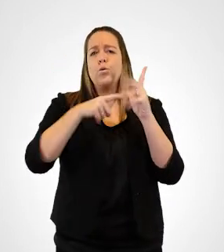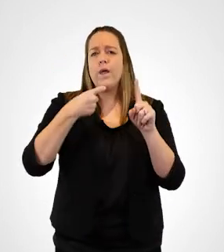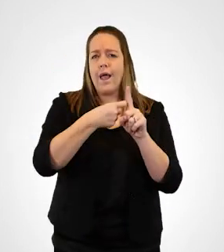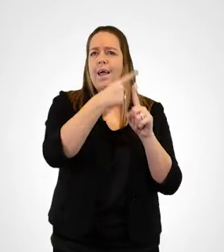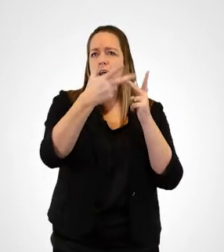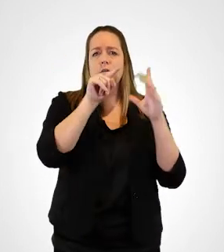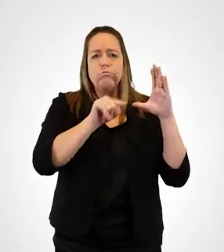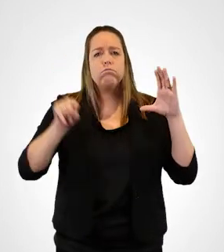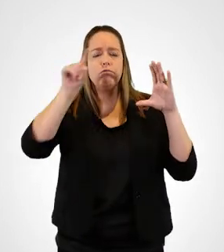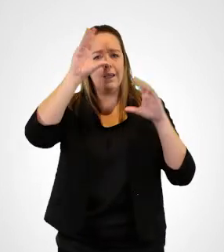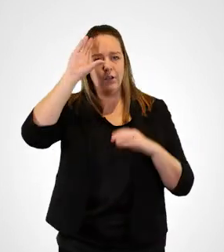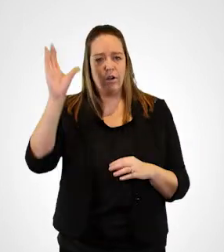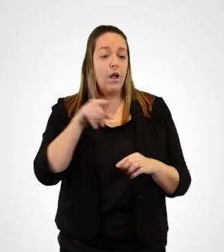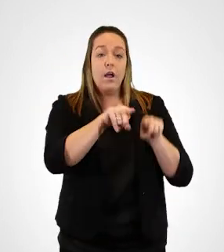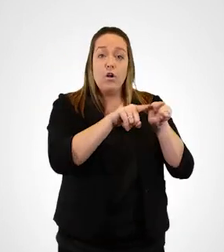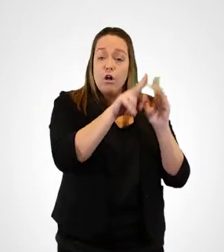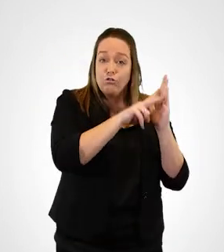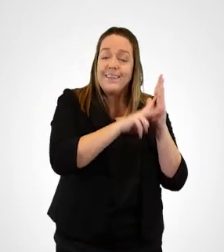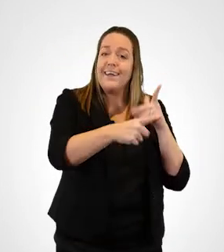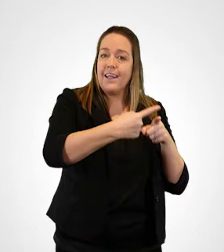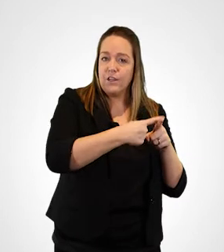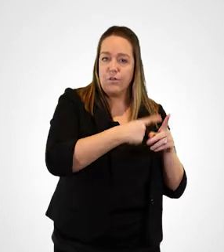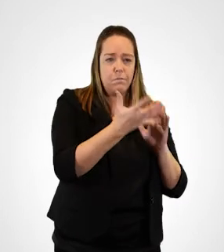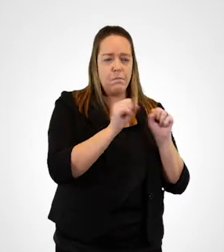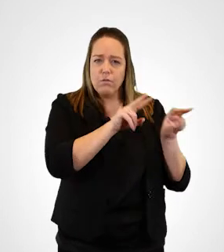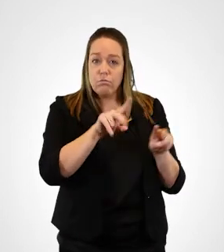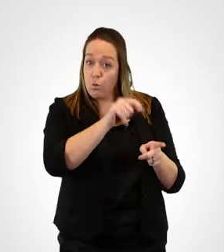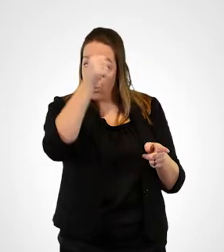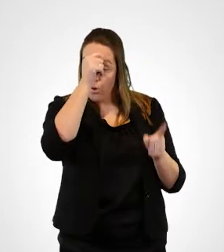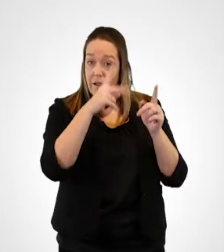UK and many other countries, they're learning to read English so we need to look at English vocabulary,